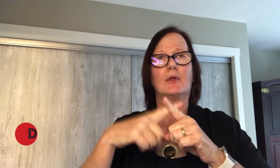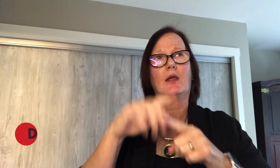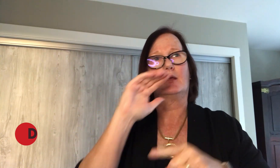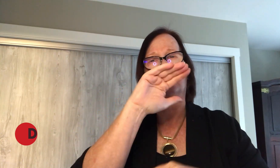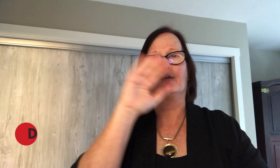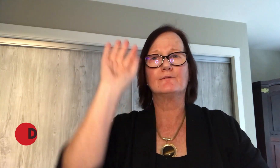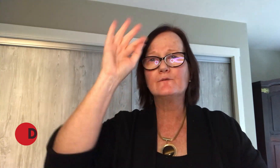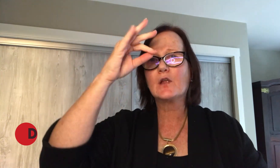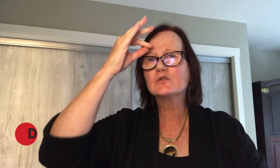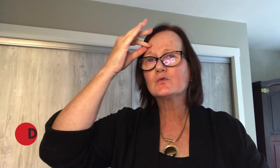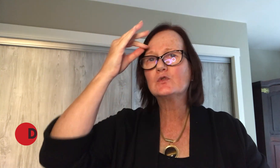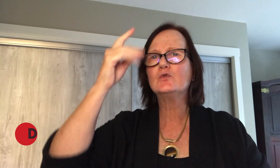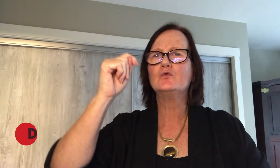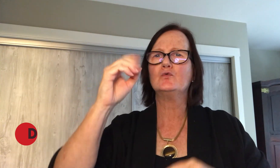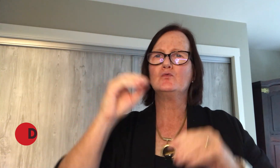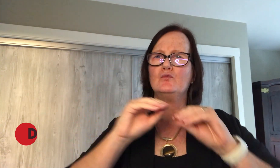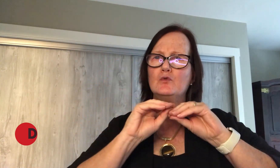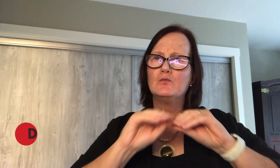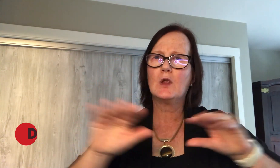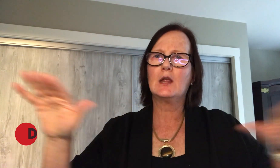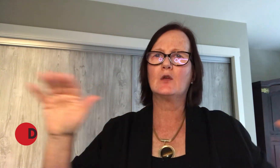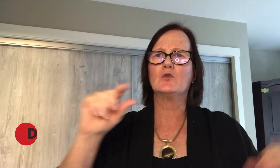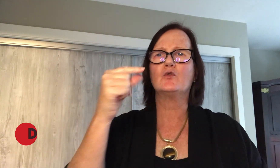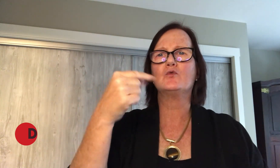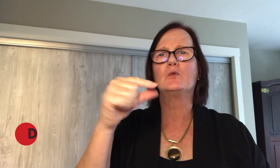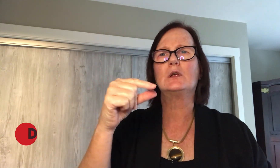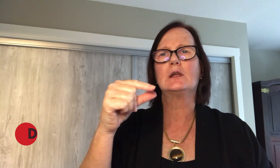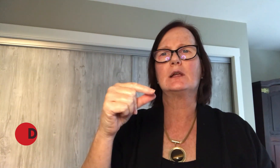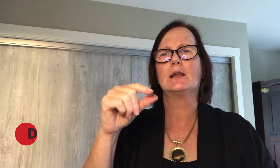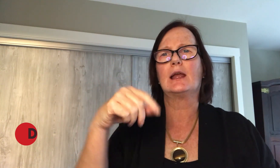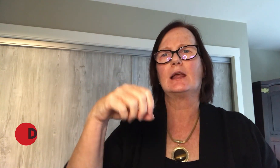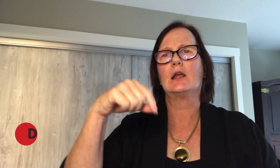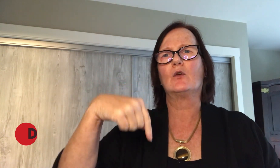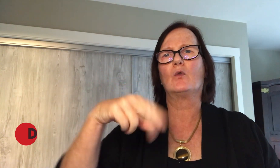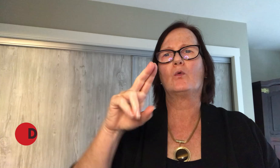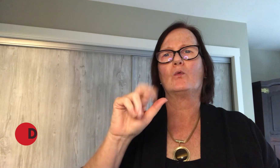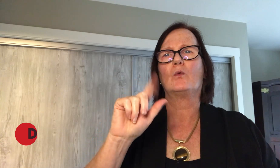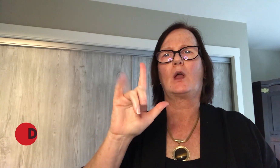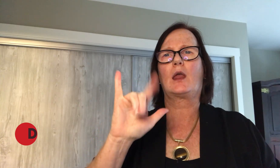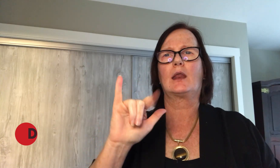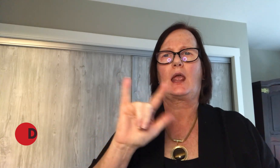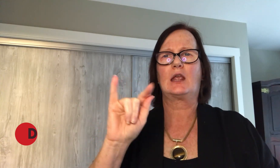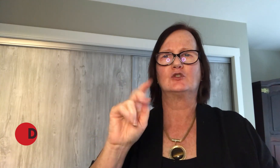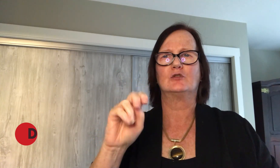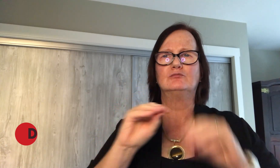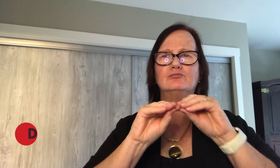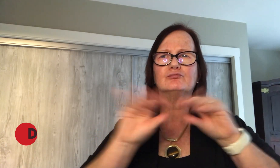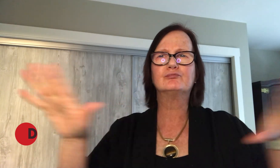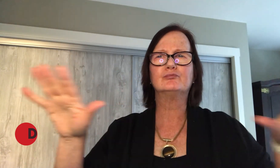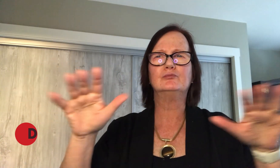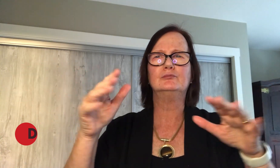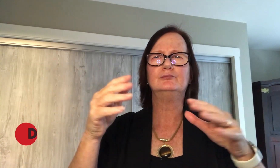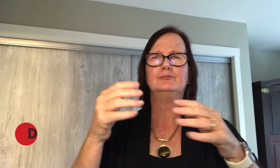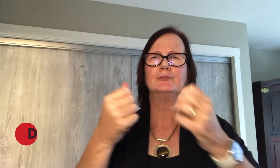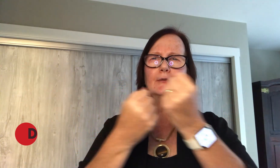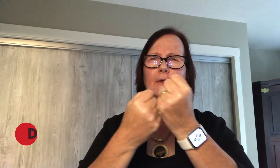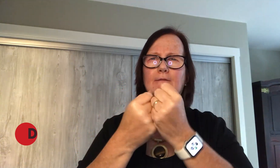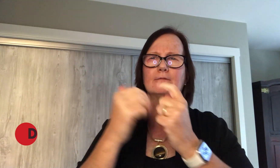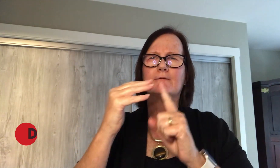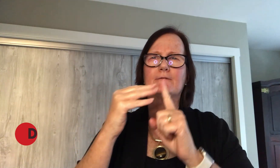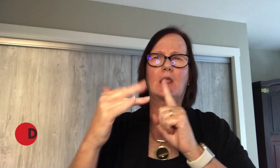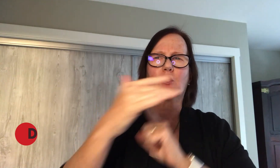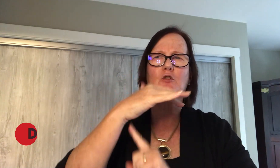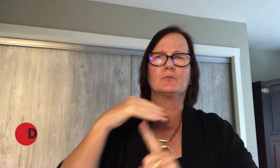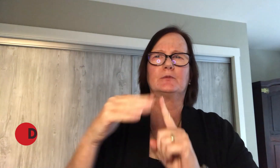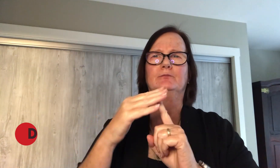federal to spread out "green equalization" to support the environment.